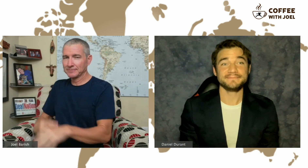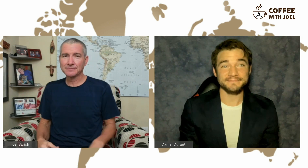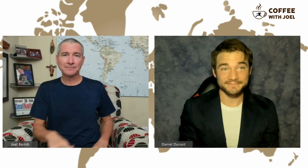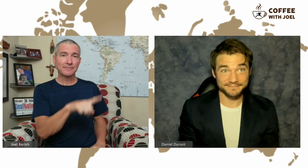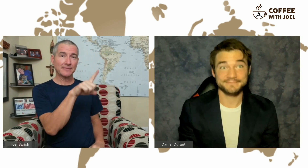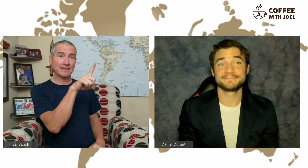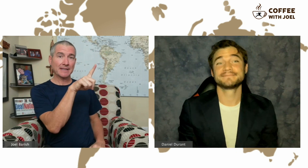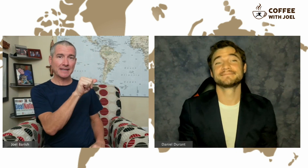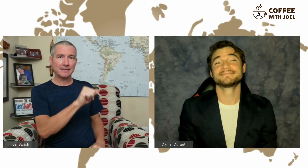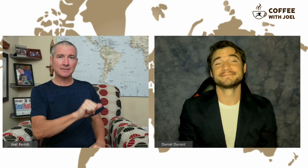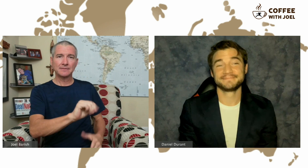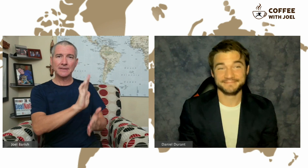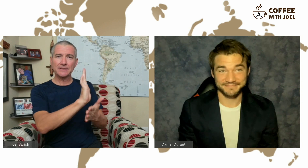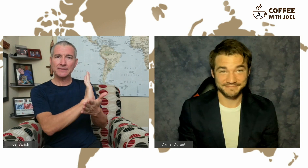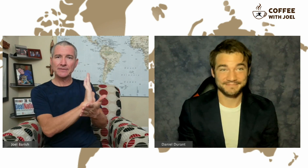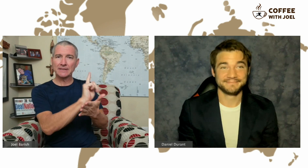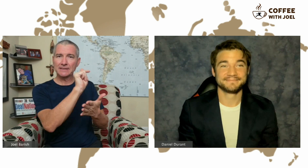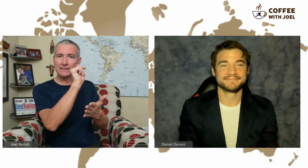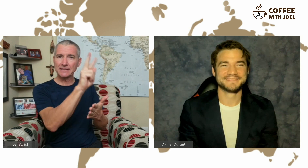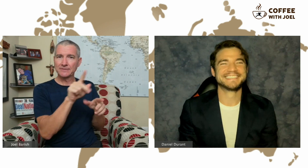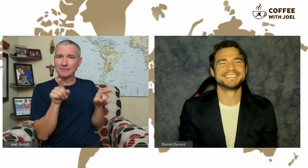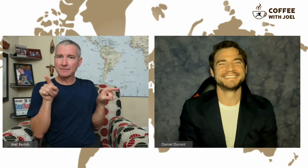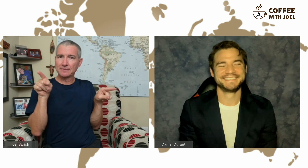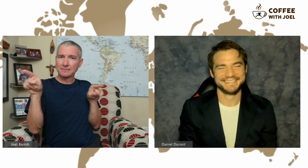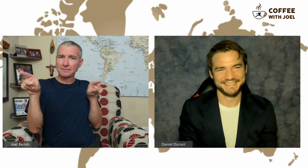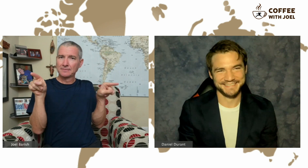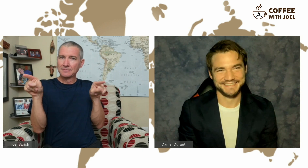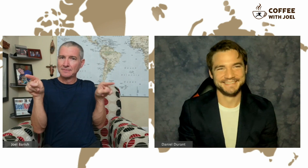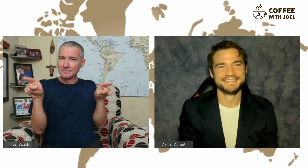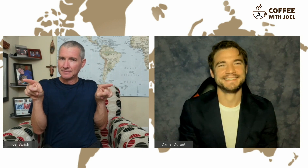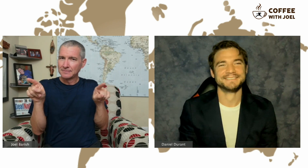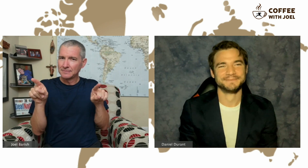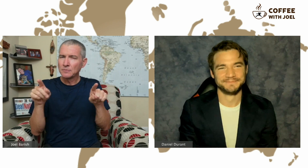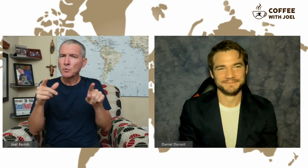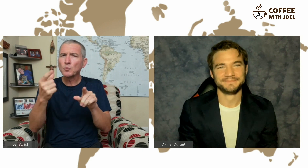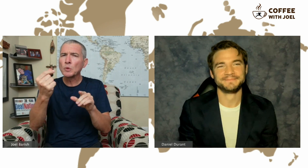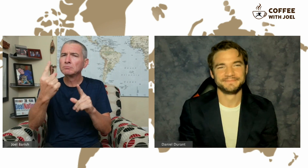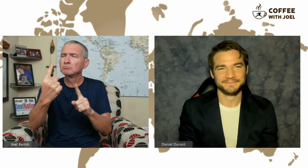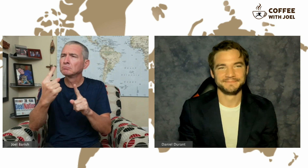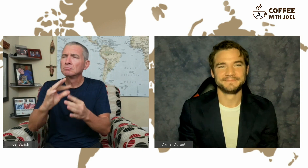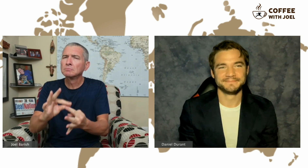In New York that’s the theatre world, and in LA that’s the film and television world.